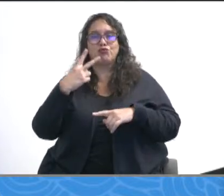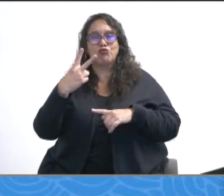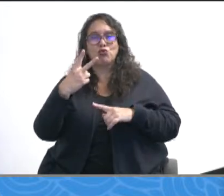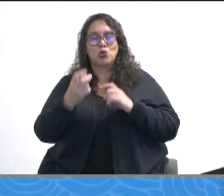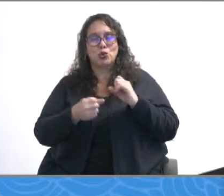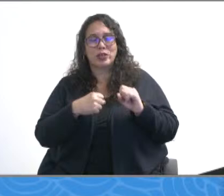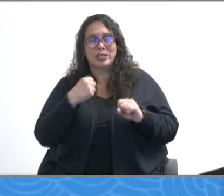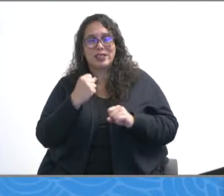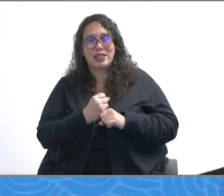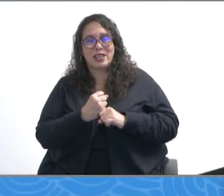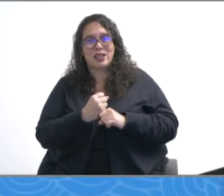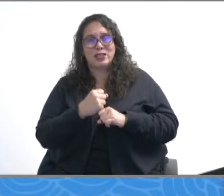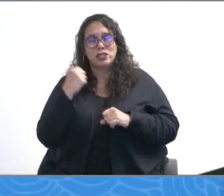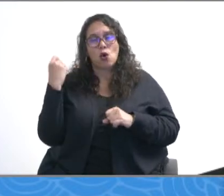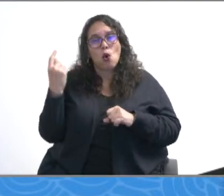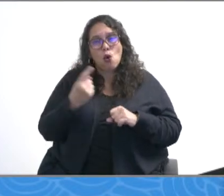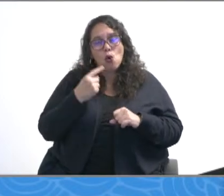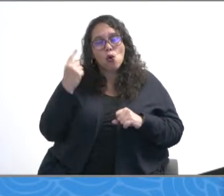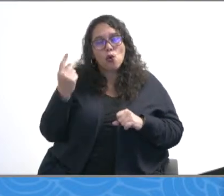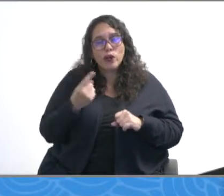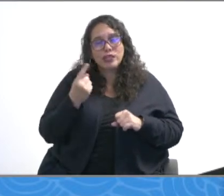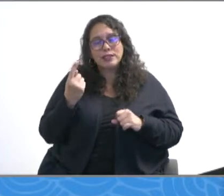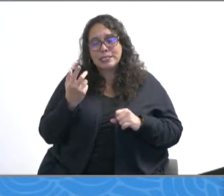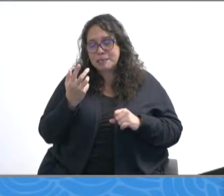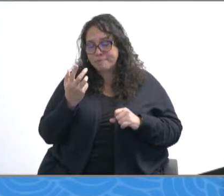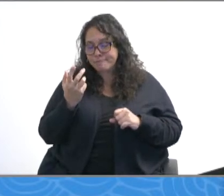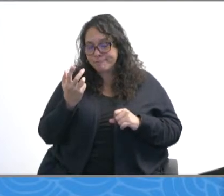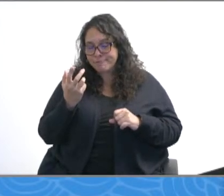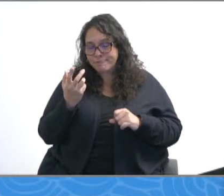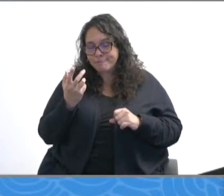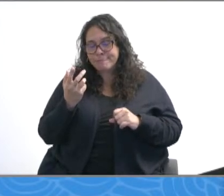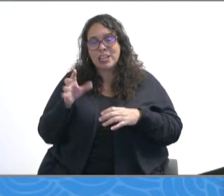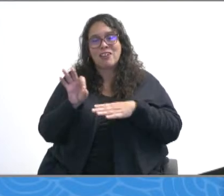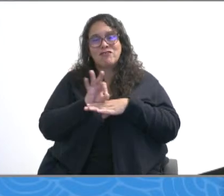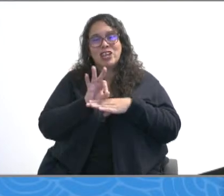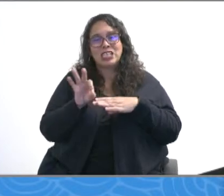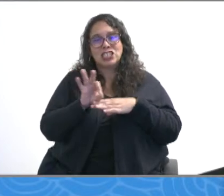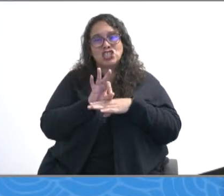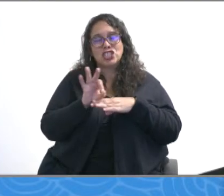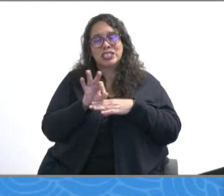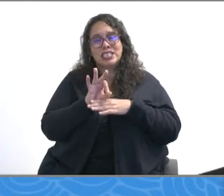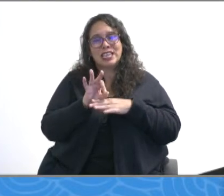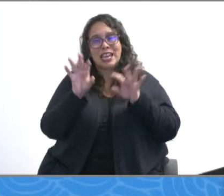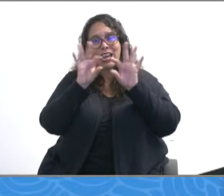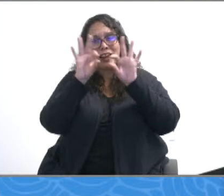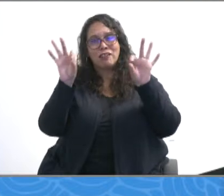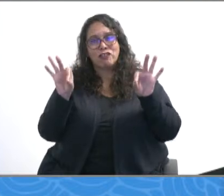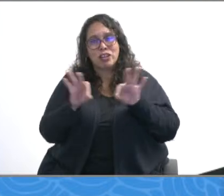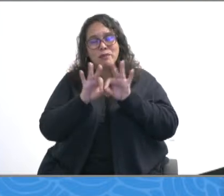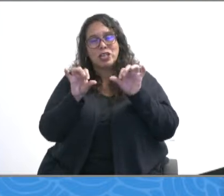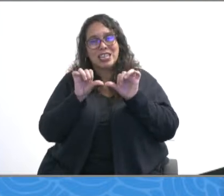we've always have functioned from a framework of being in a continued improvement cycle,